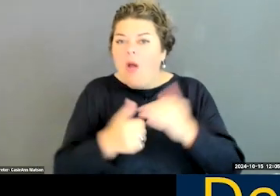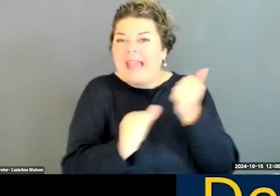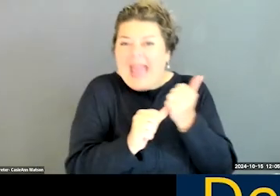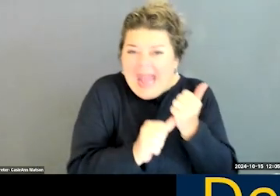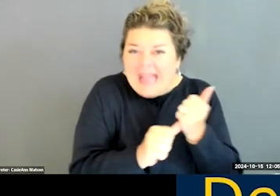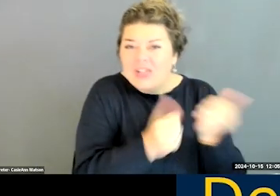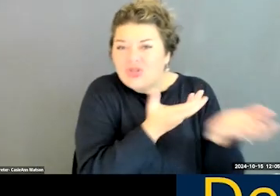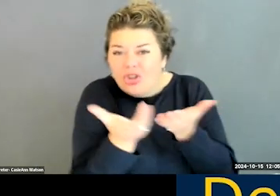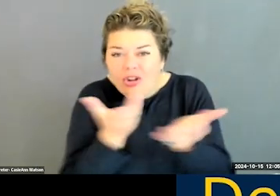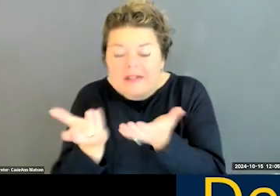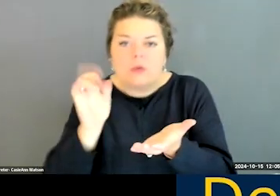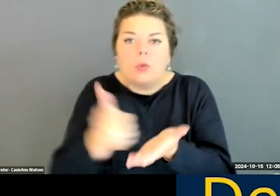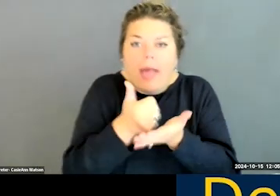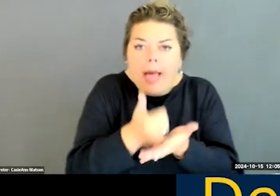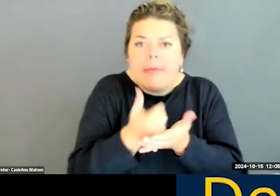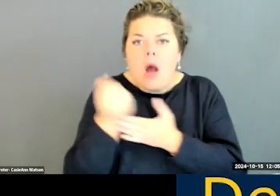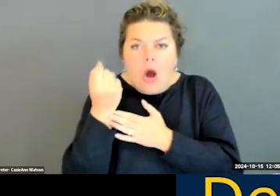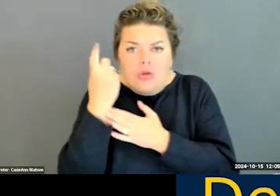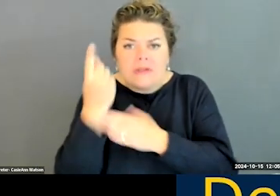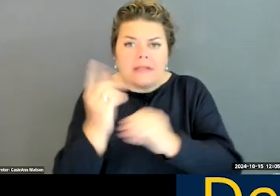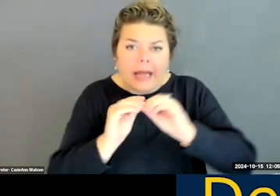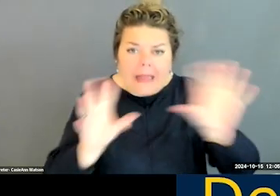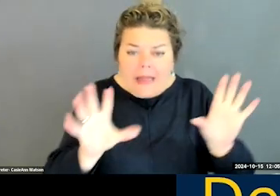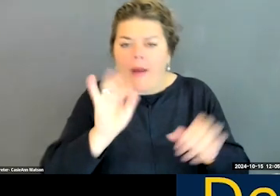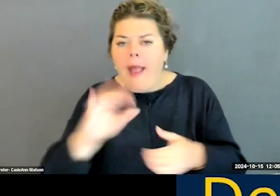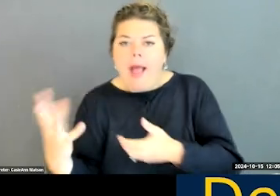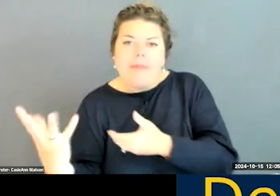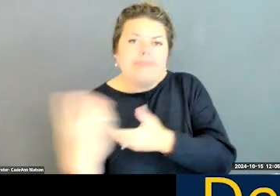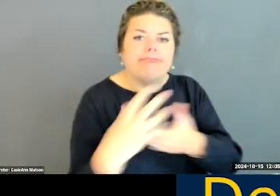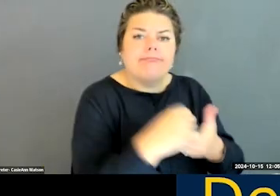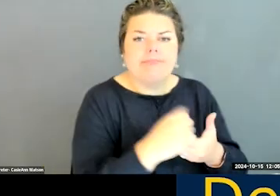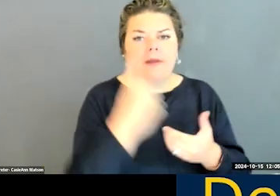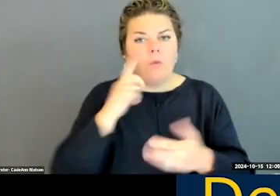to assist with meaningful understanding and participation by individuals with disabilities.